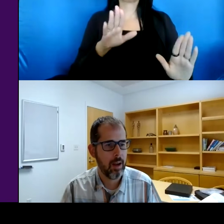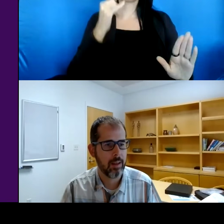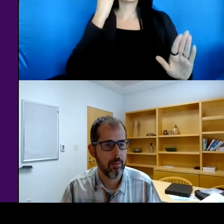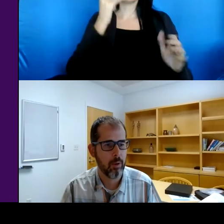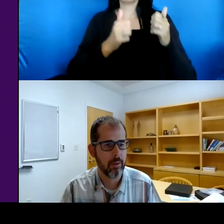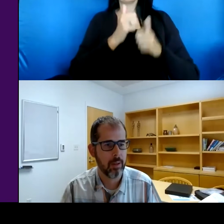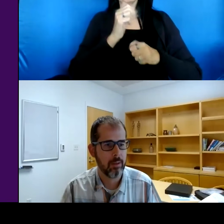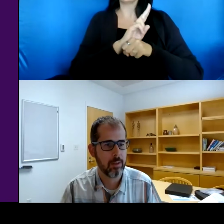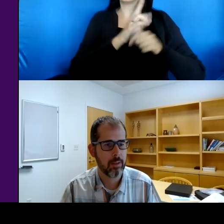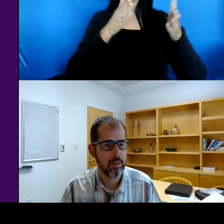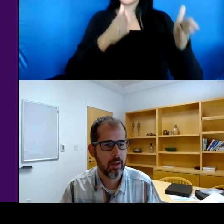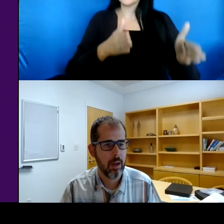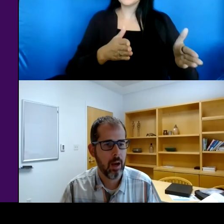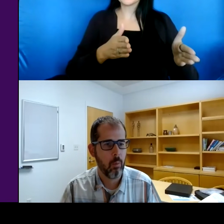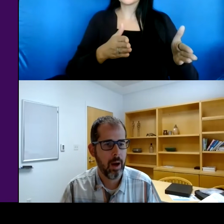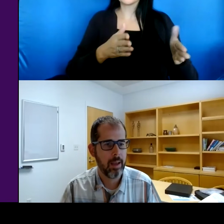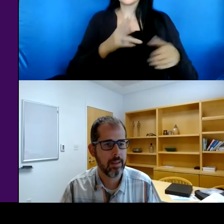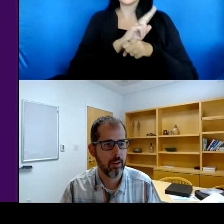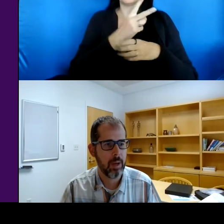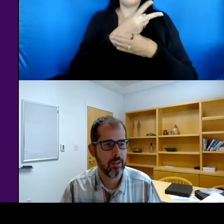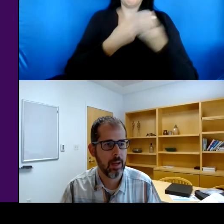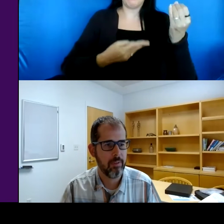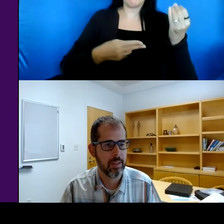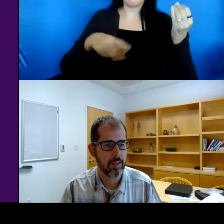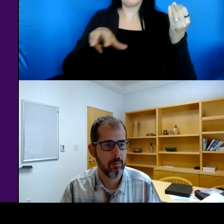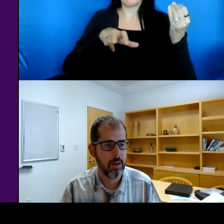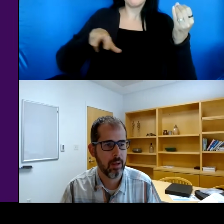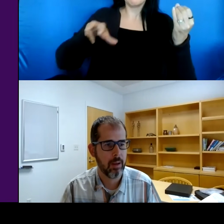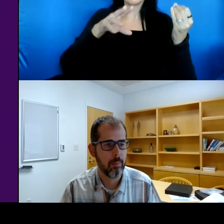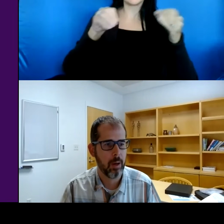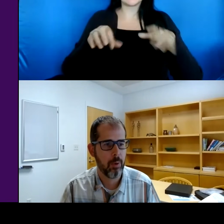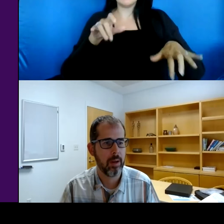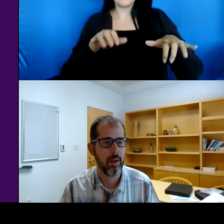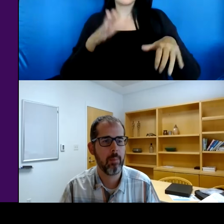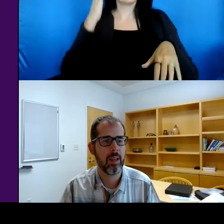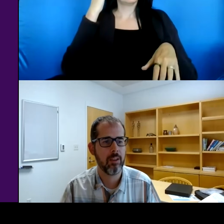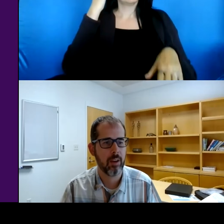not keyboard only users, why is there a major emphasis on putting, put on making sure